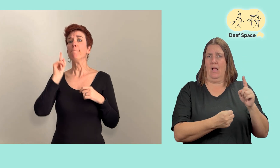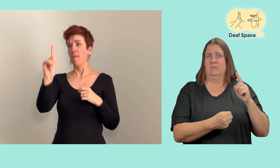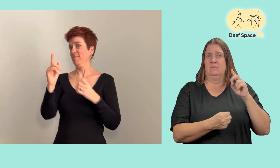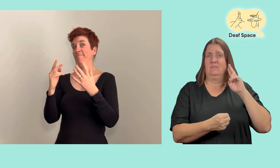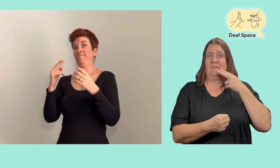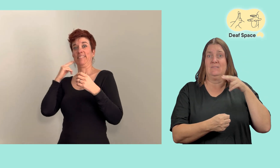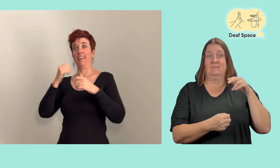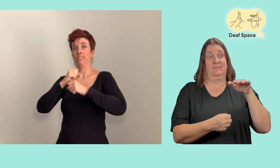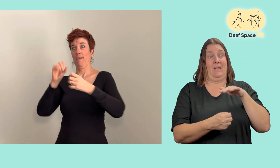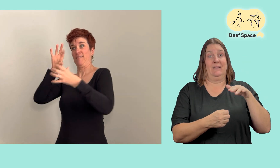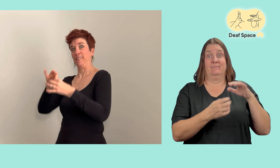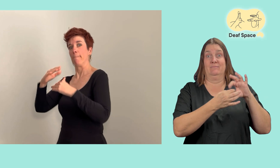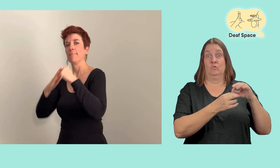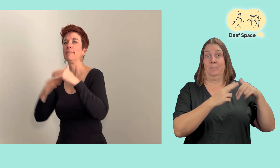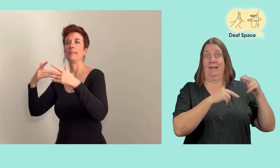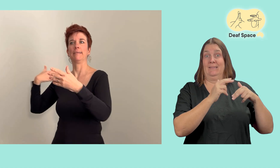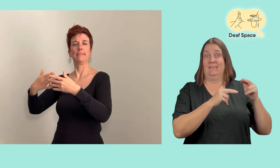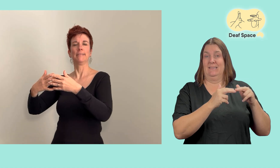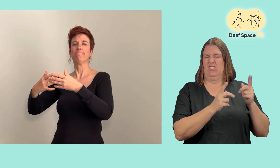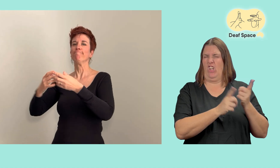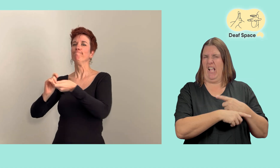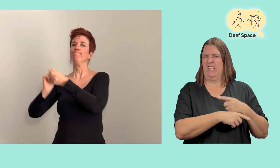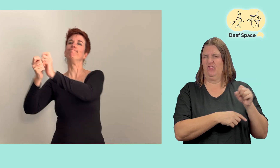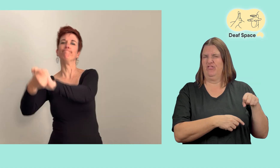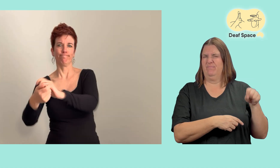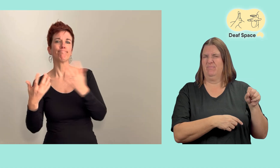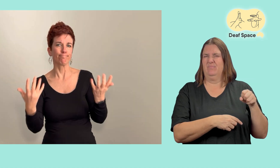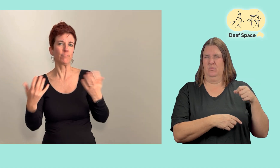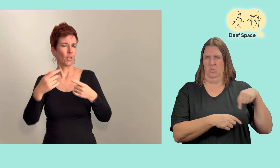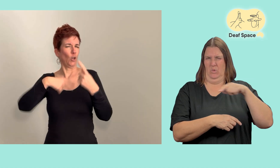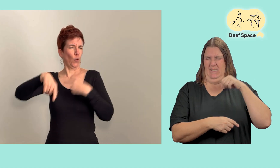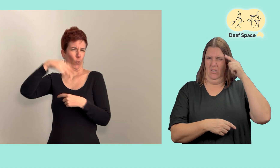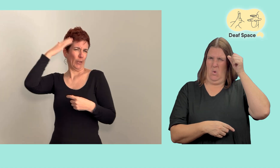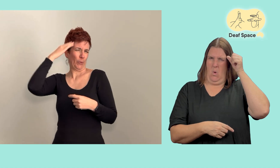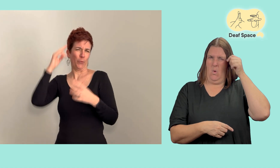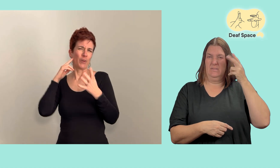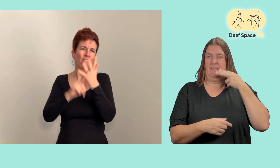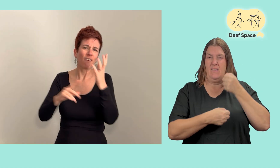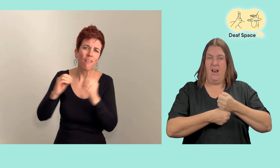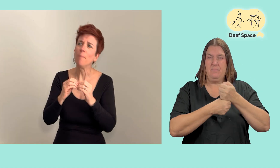However, this idea of a Deaf Space being connected to a physical building has changed.